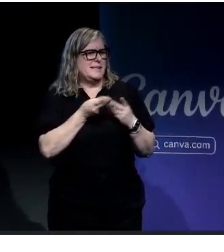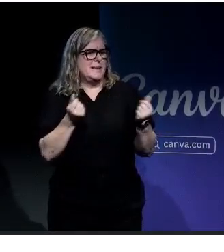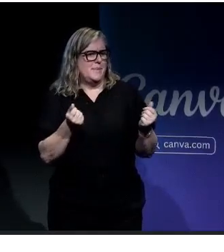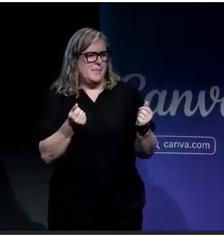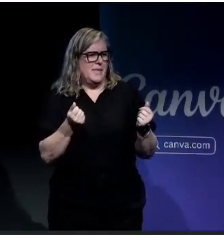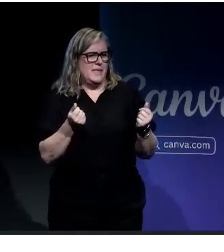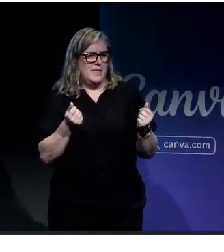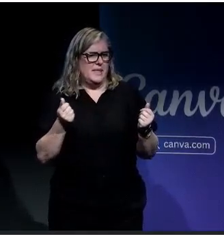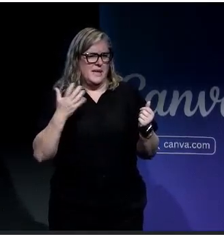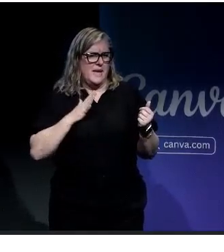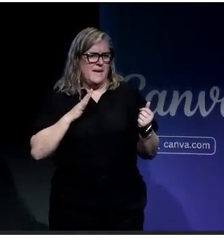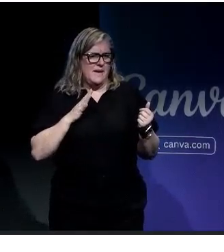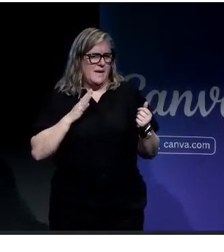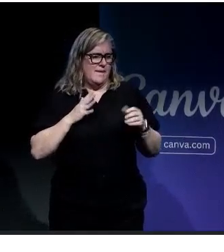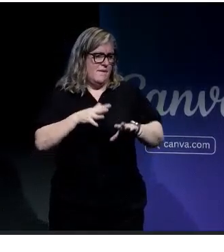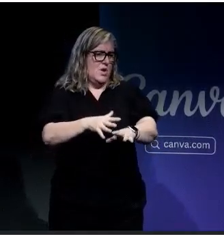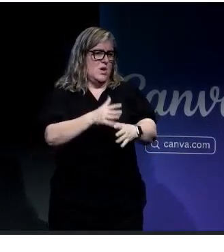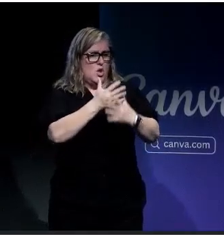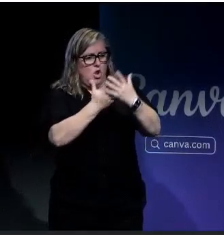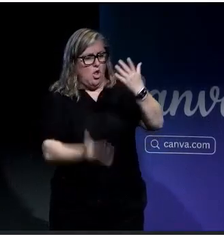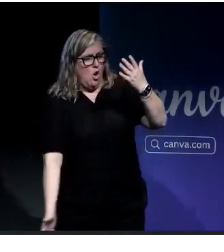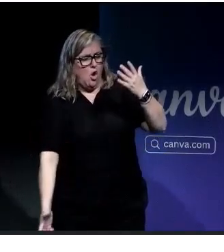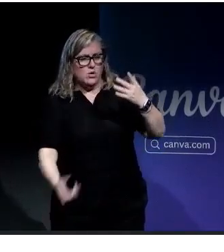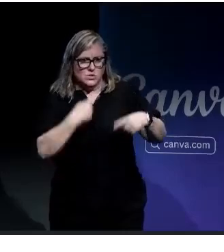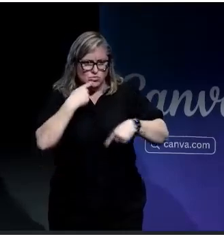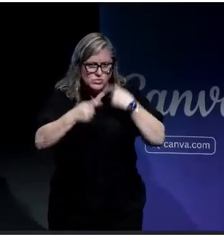So it's usually, uh, a complicated process or things like that.